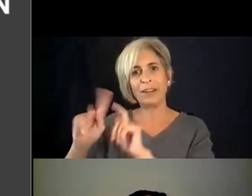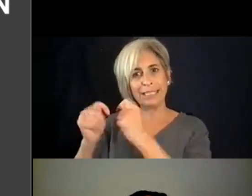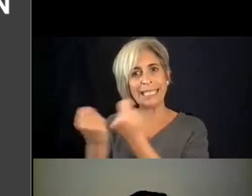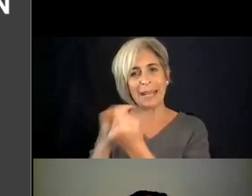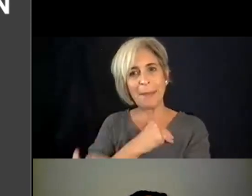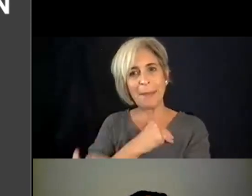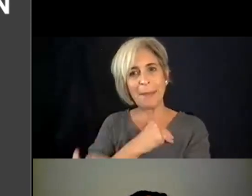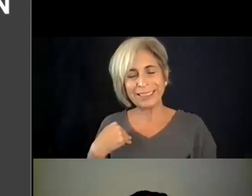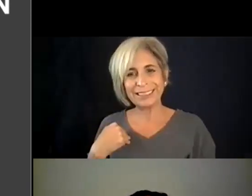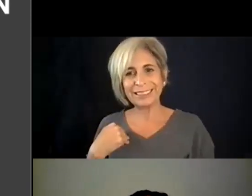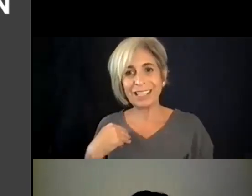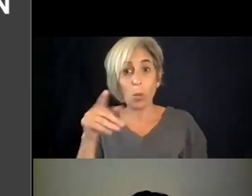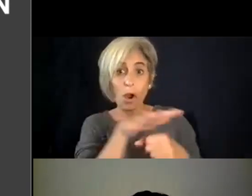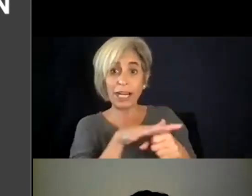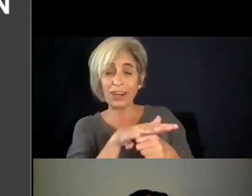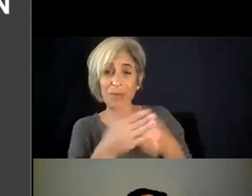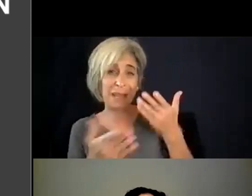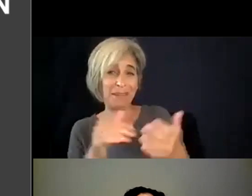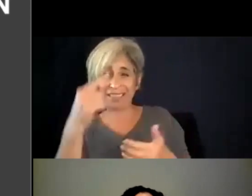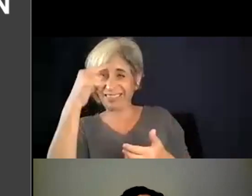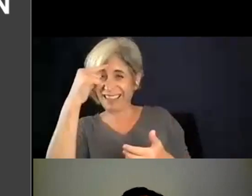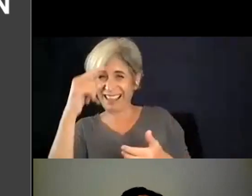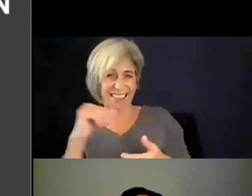One area you might not think about is training.